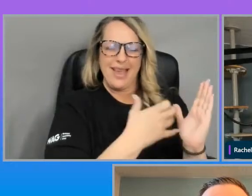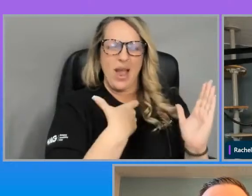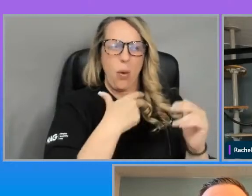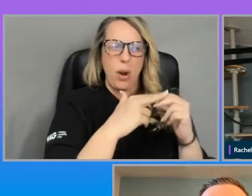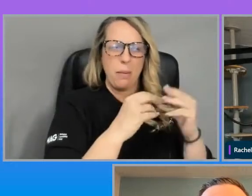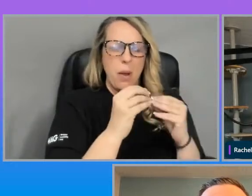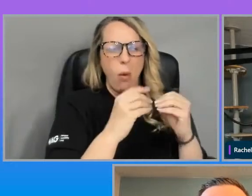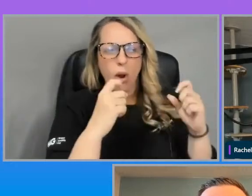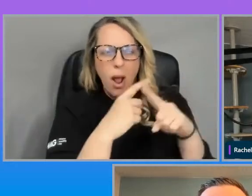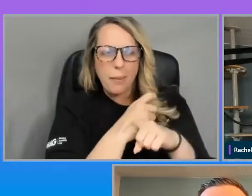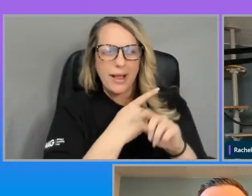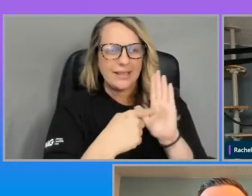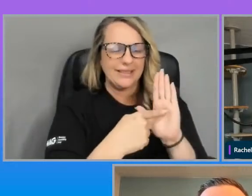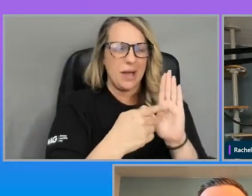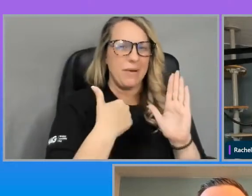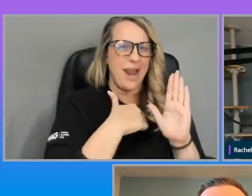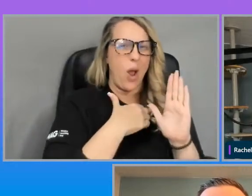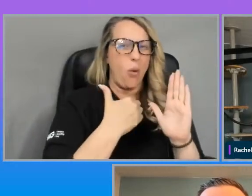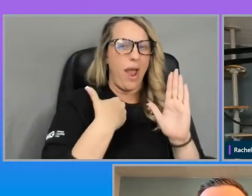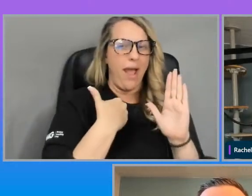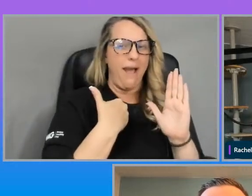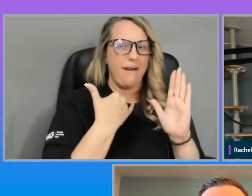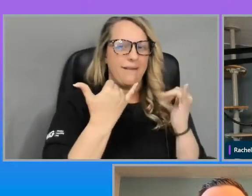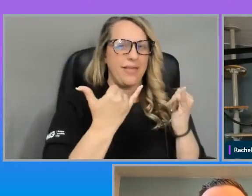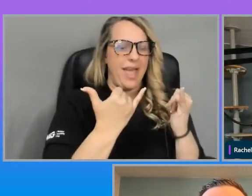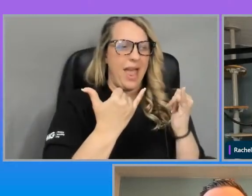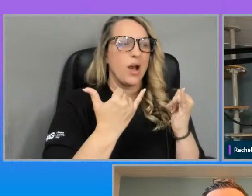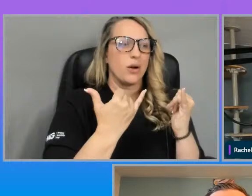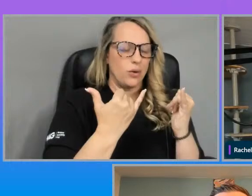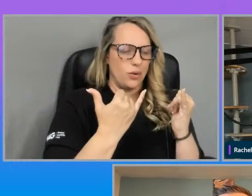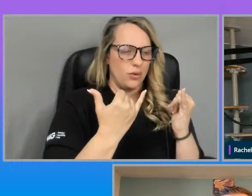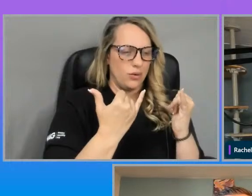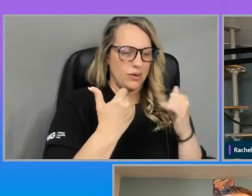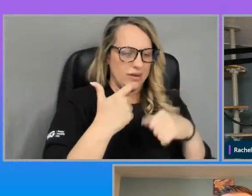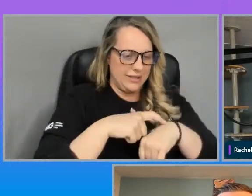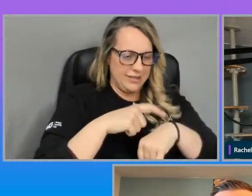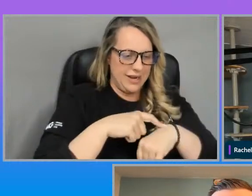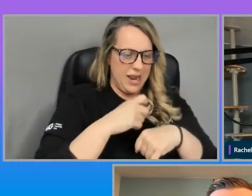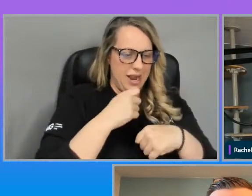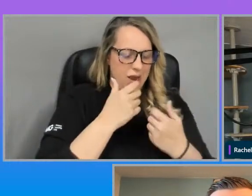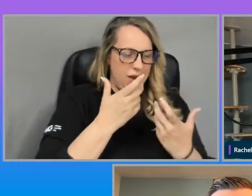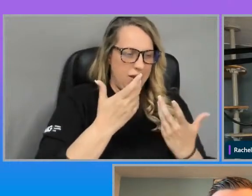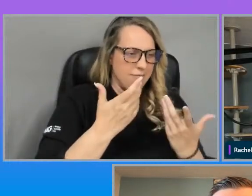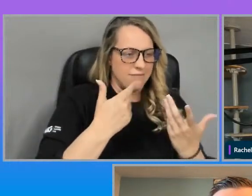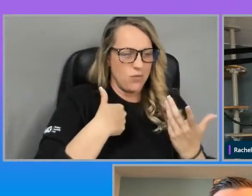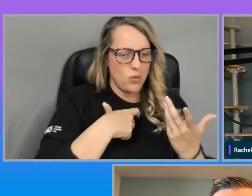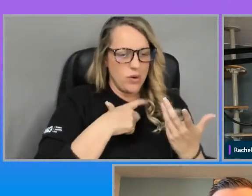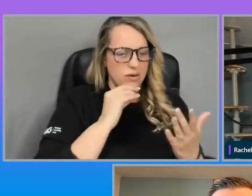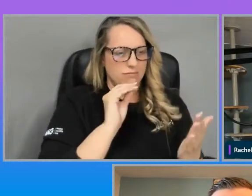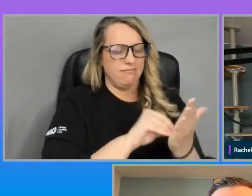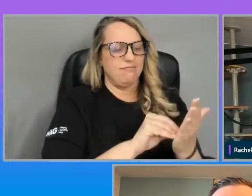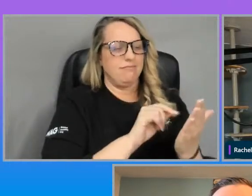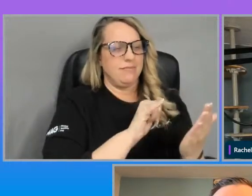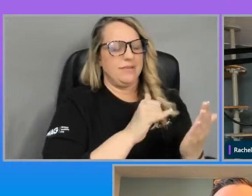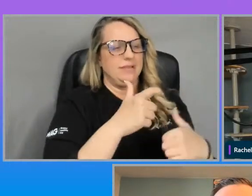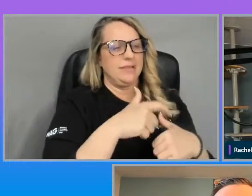to build some more complex examples. Now we've kind of got this into a state where where